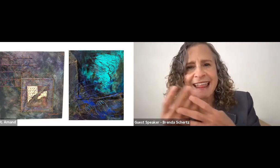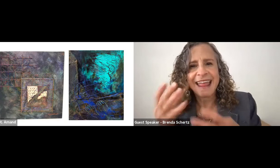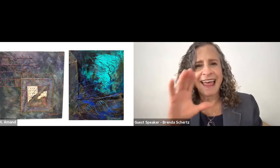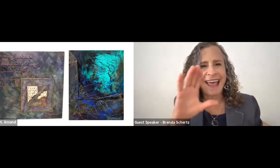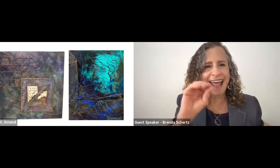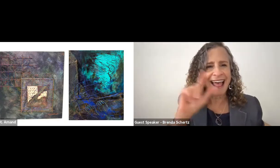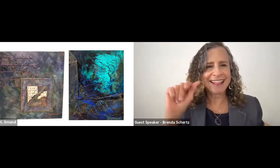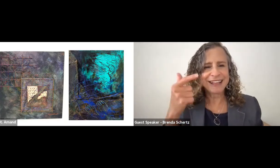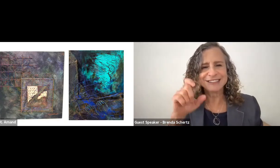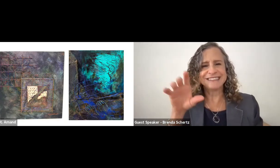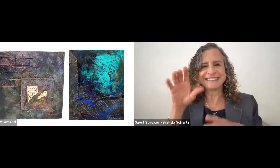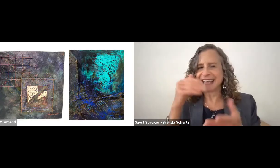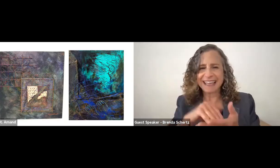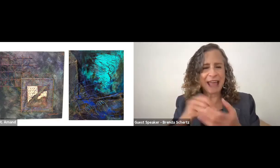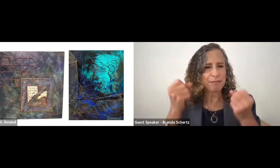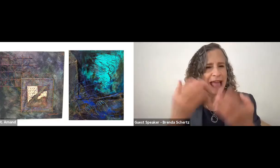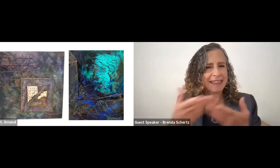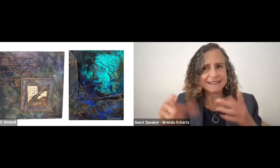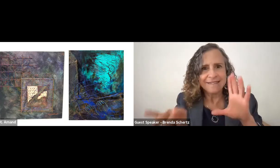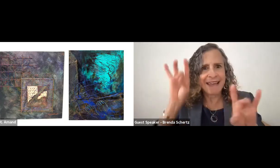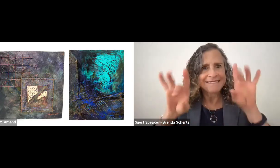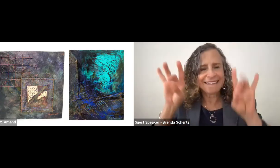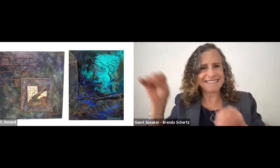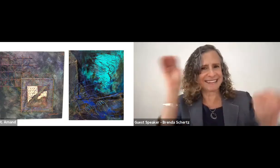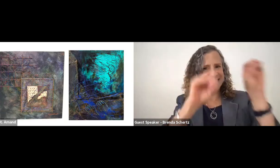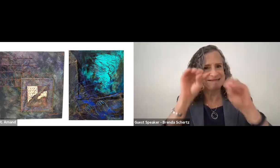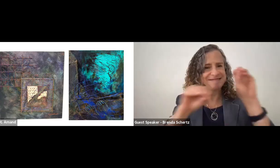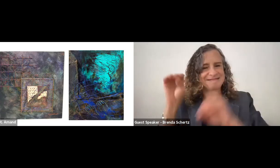There's the wire grid behind it, and then, also,